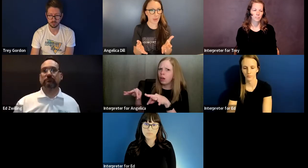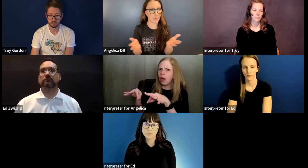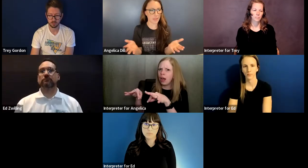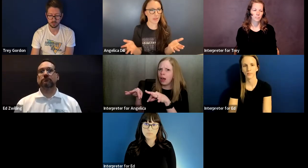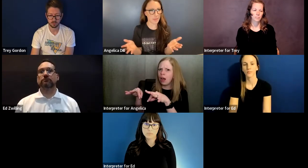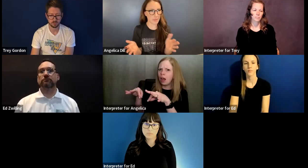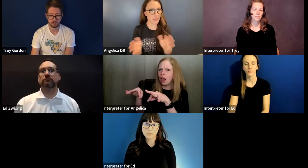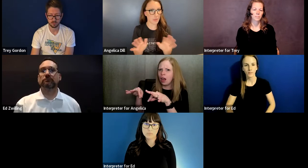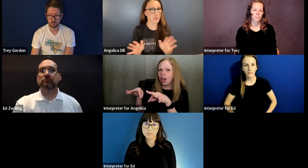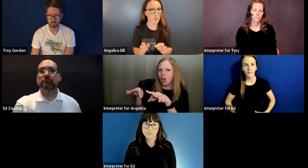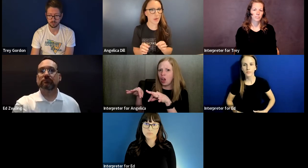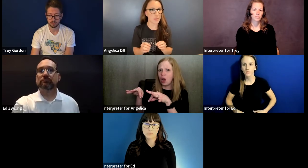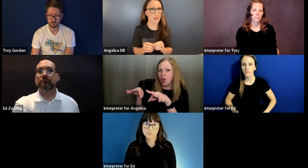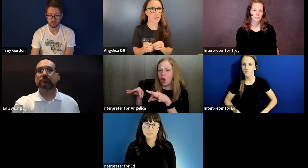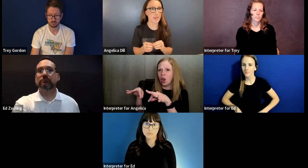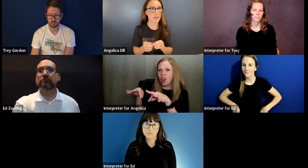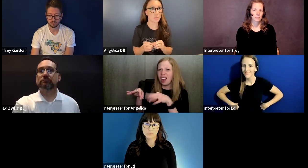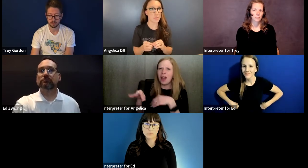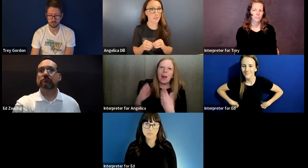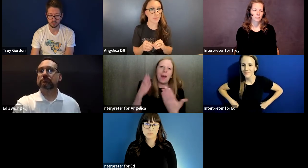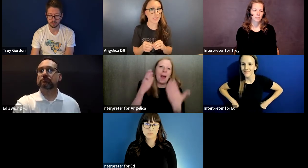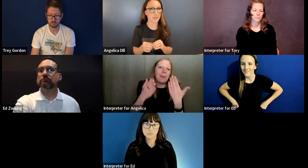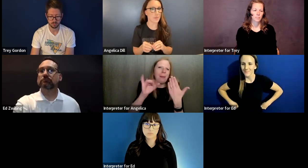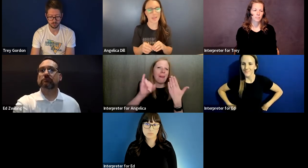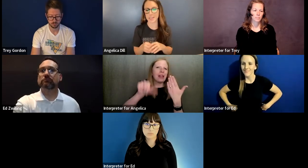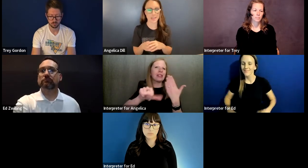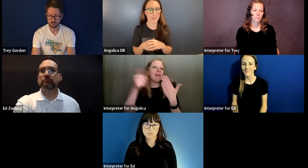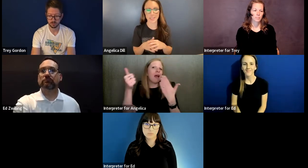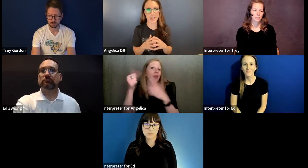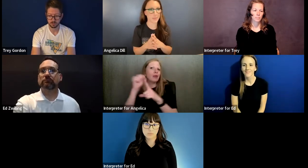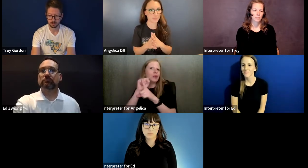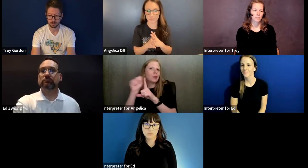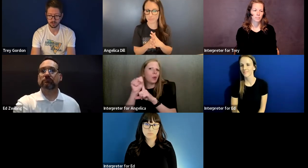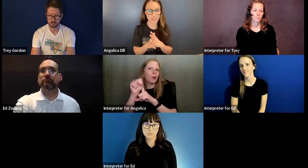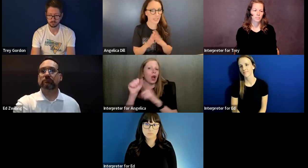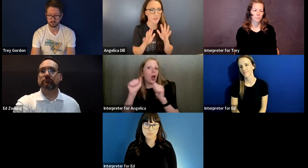would be a maybe another story maybe it would be effective but at the end of the day hearing